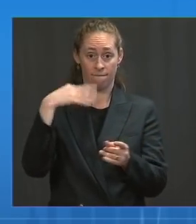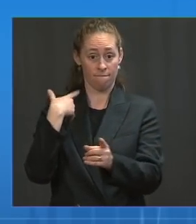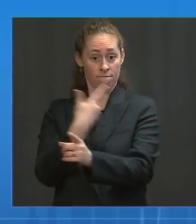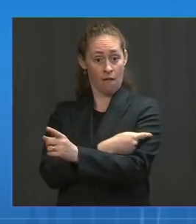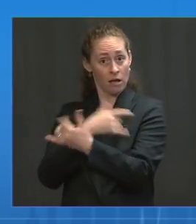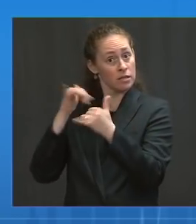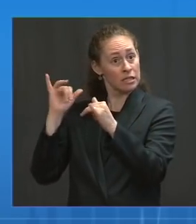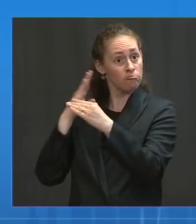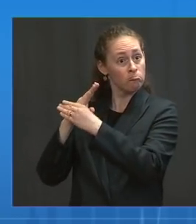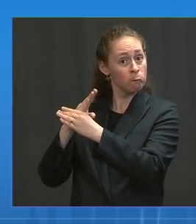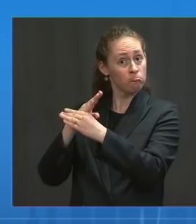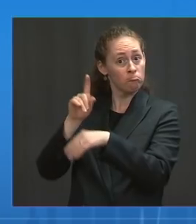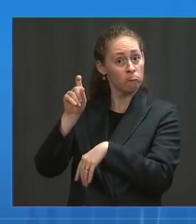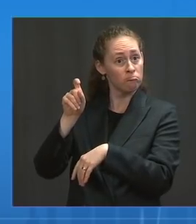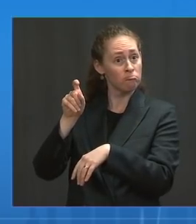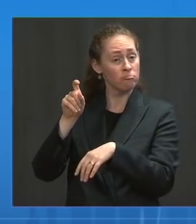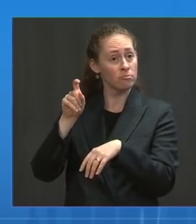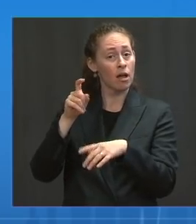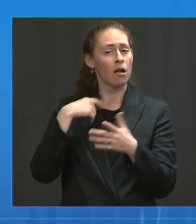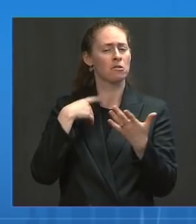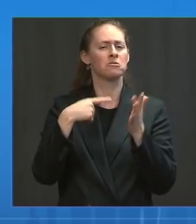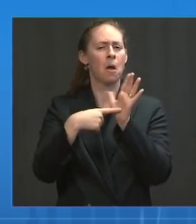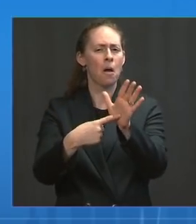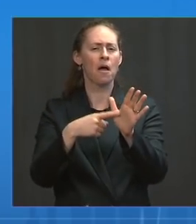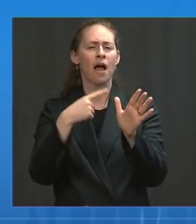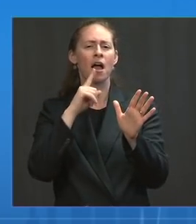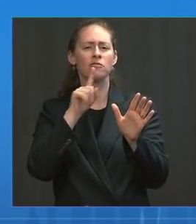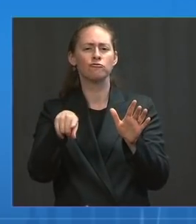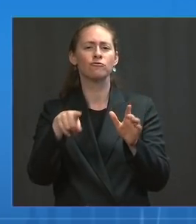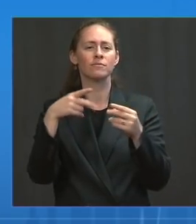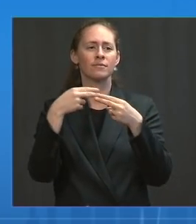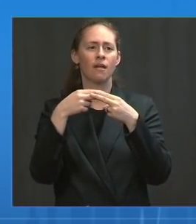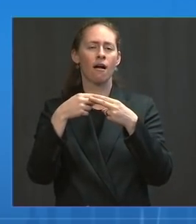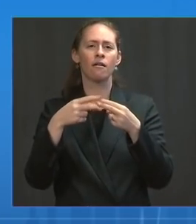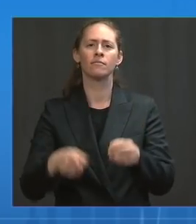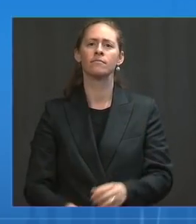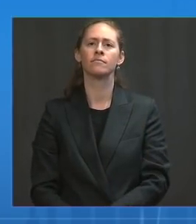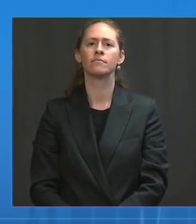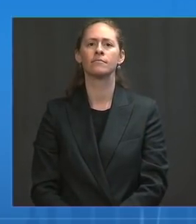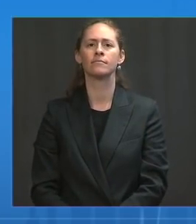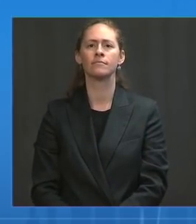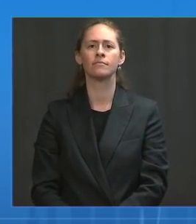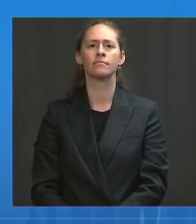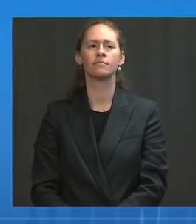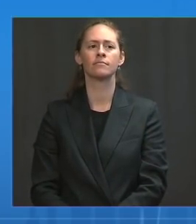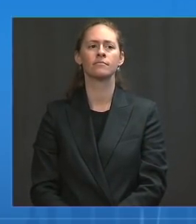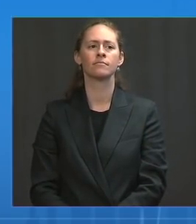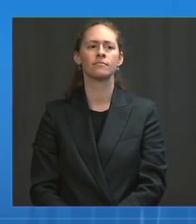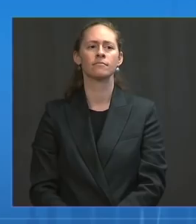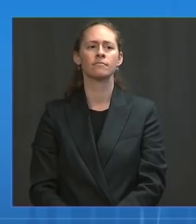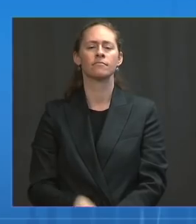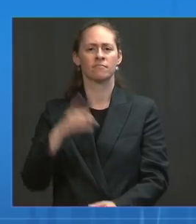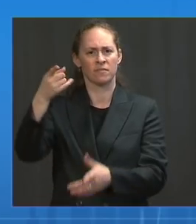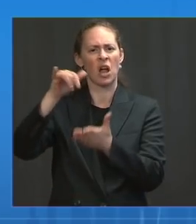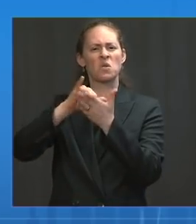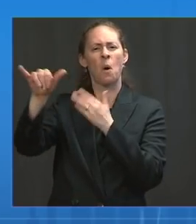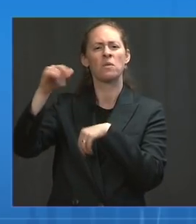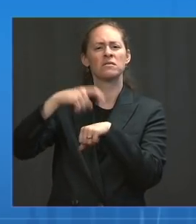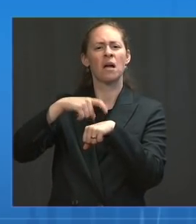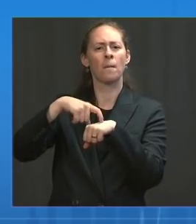as shown on this story from the New York Times, the world is understandably worried